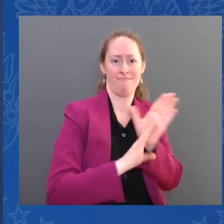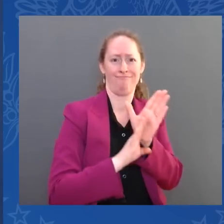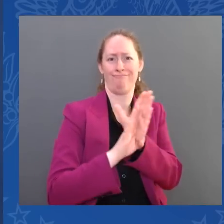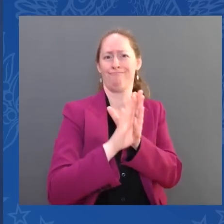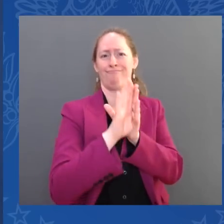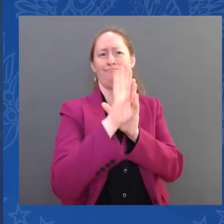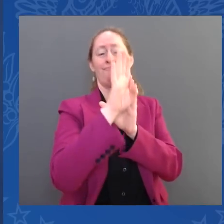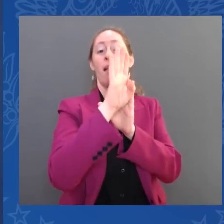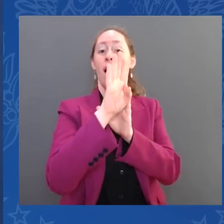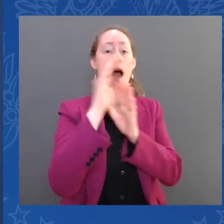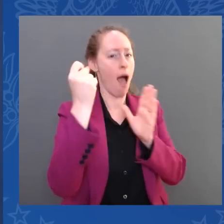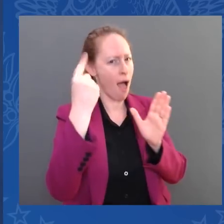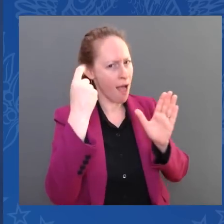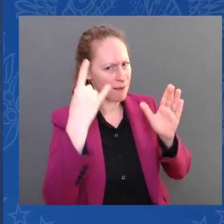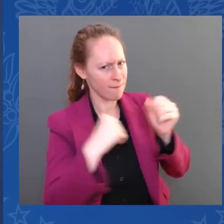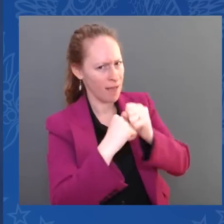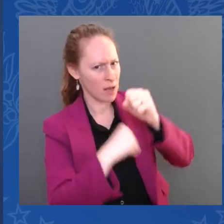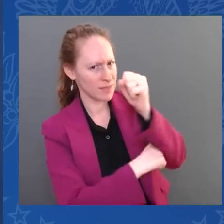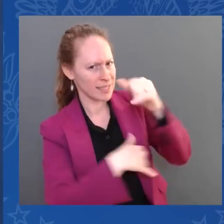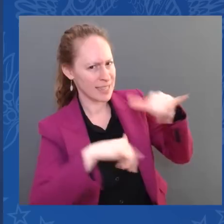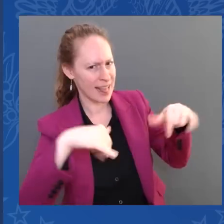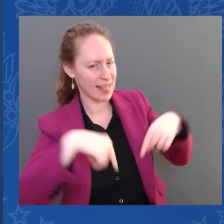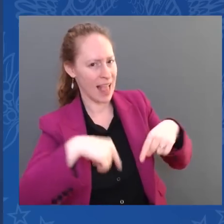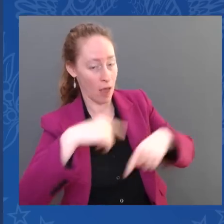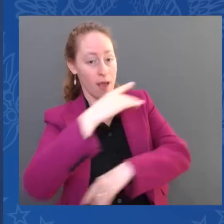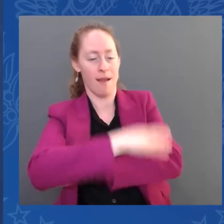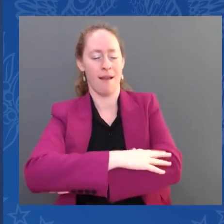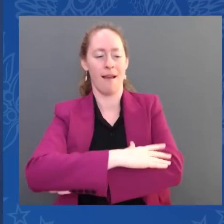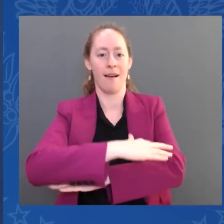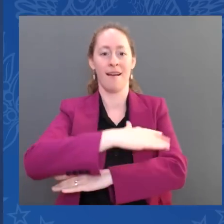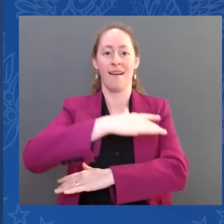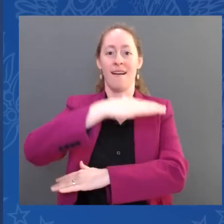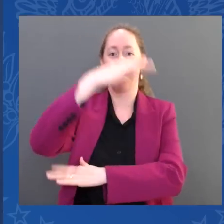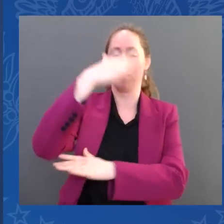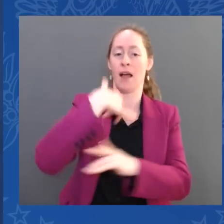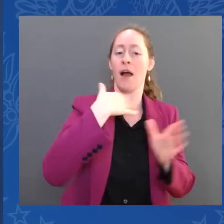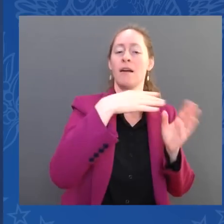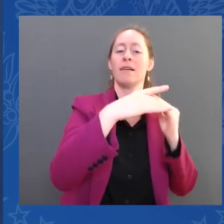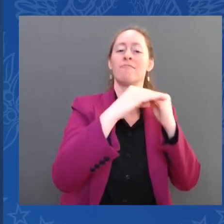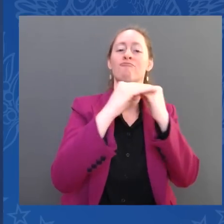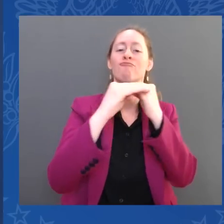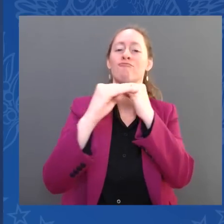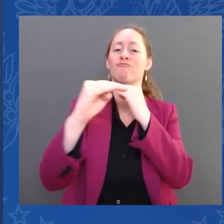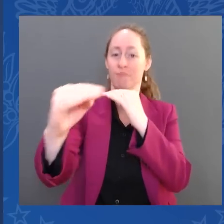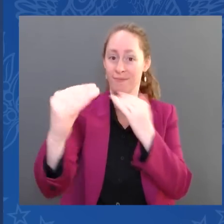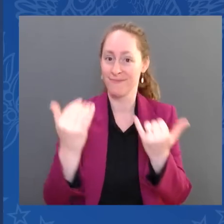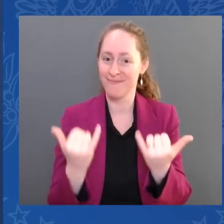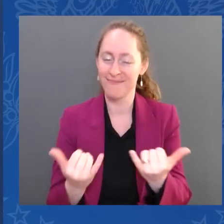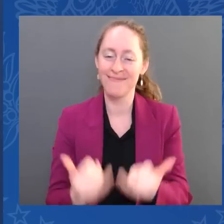without sacrificing all the historic gains we've made. And that's what we're beginning to see in today's jobs report.